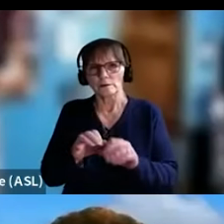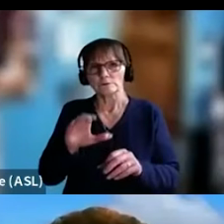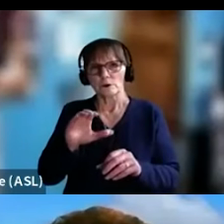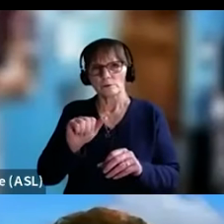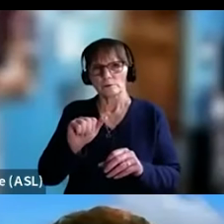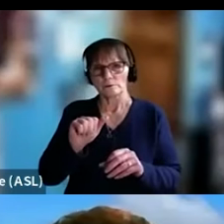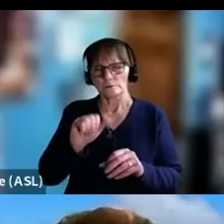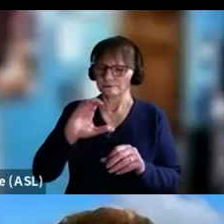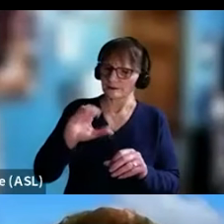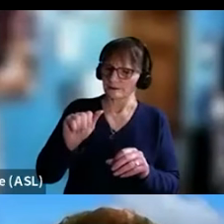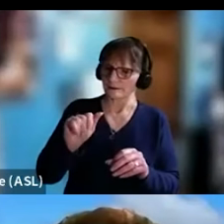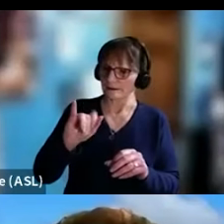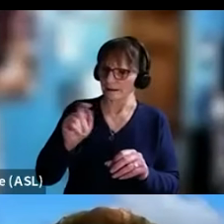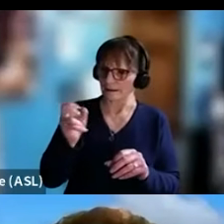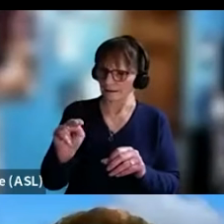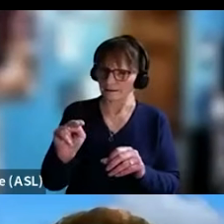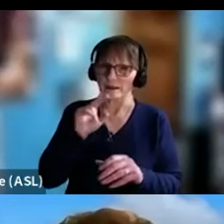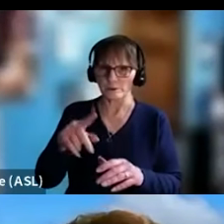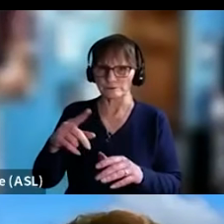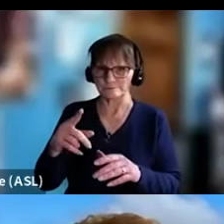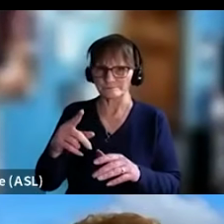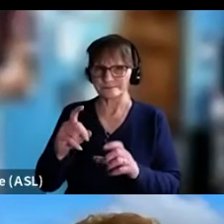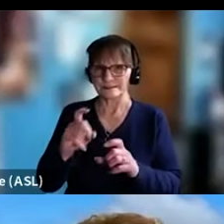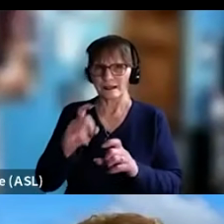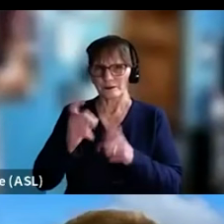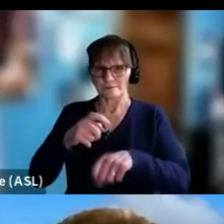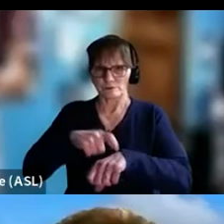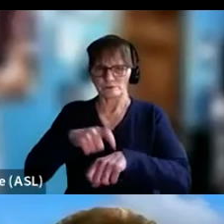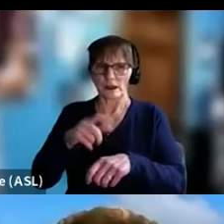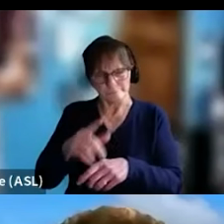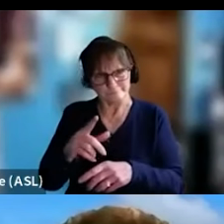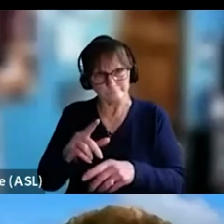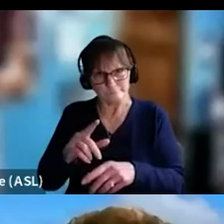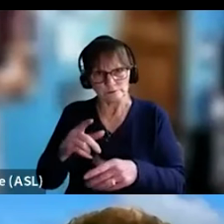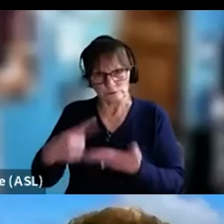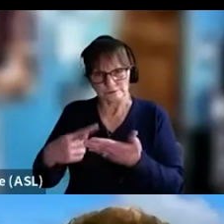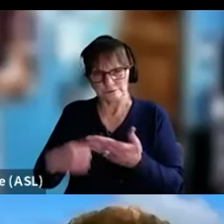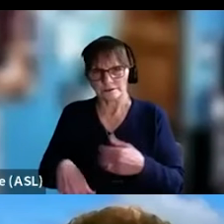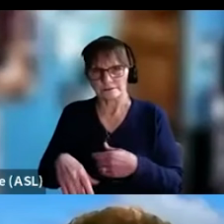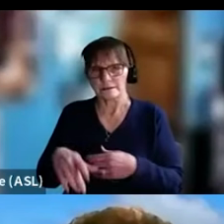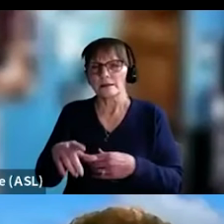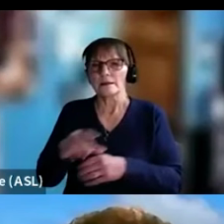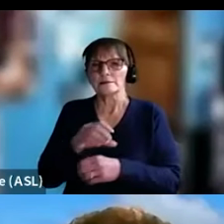to kind of talk through this. We know that people experiencing homelessness have very high rates of TBIs